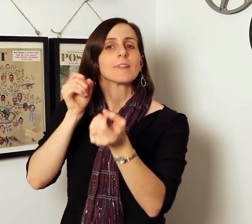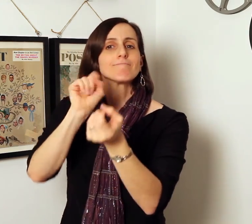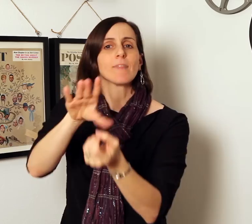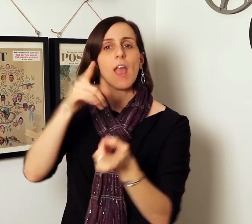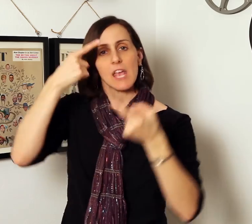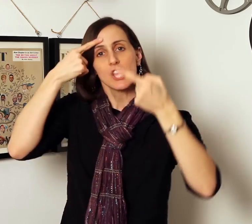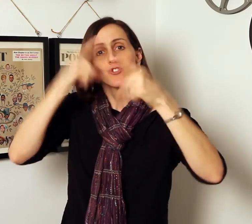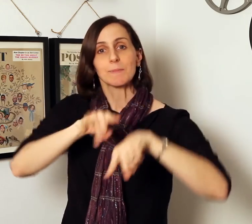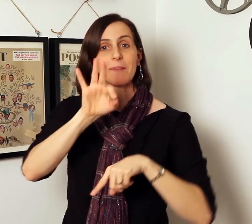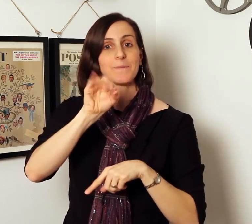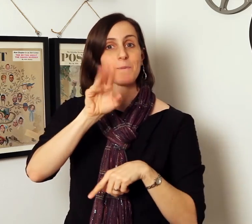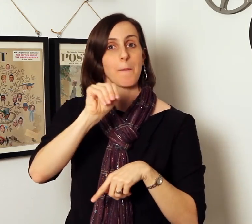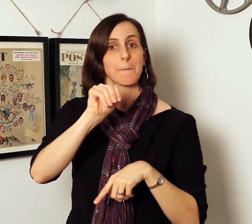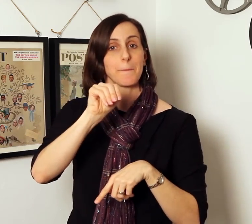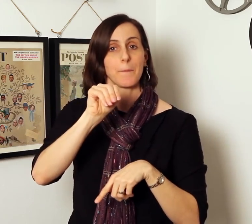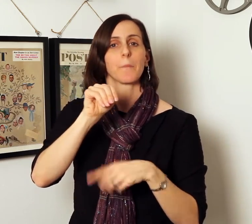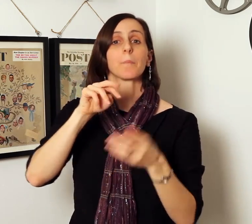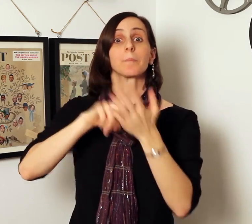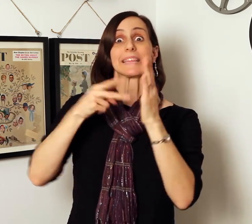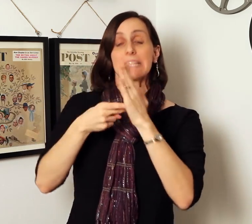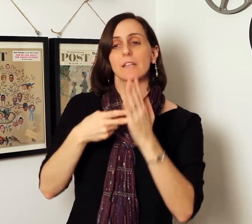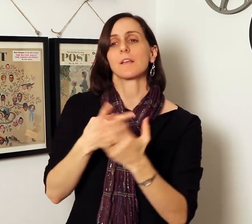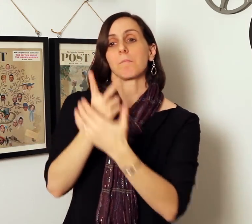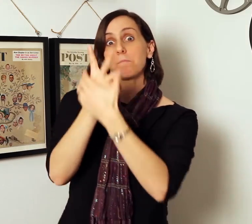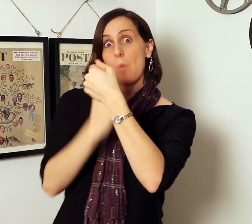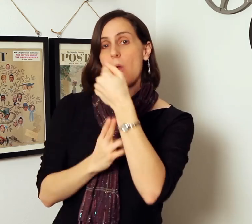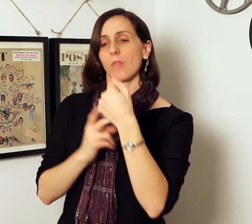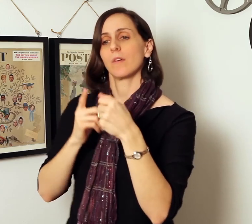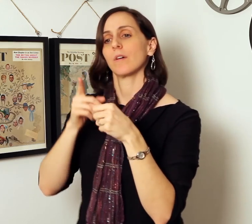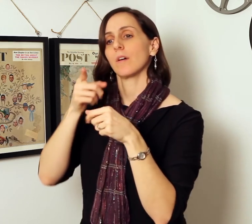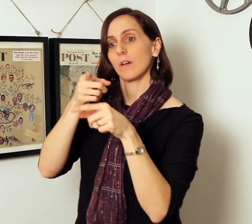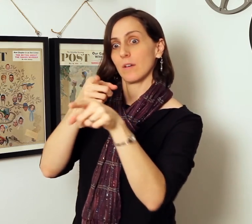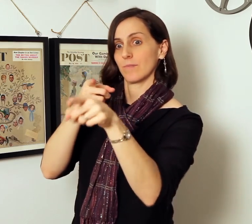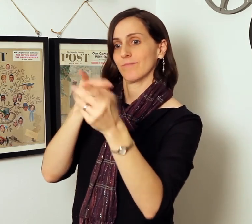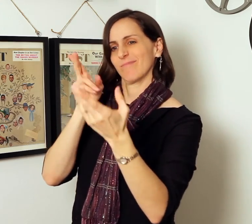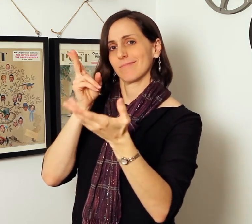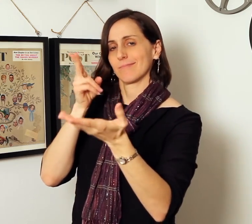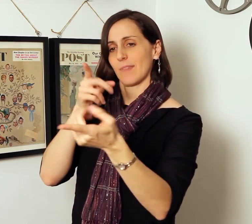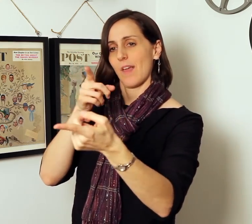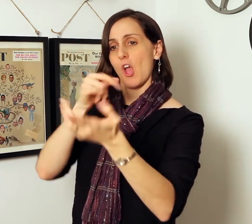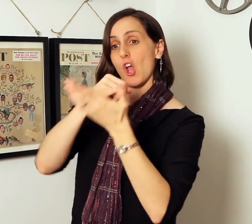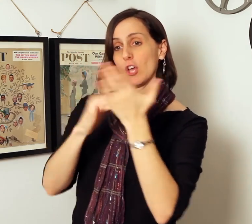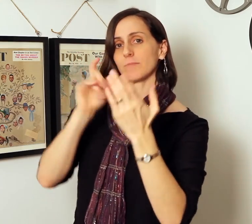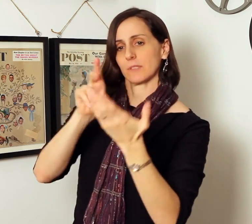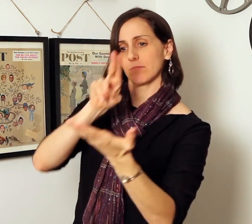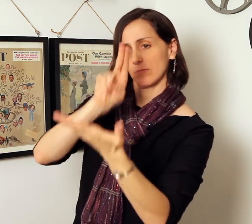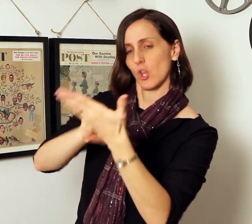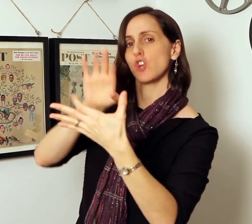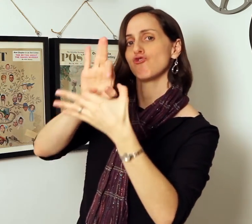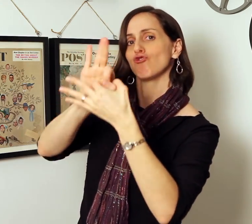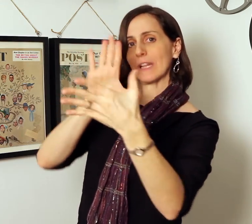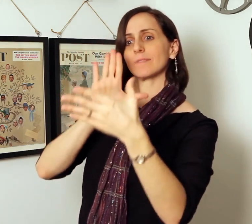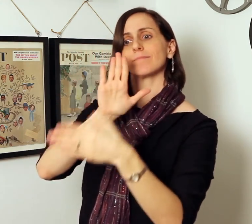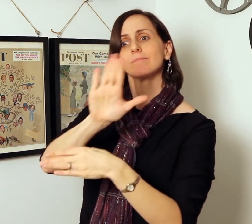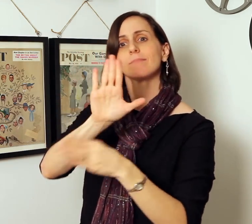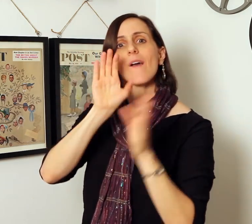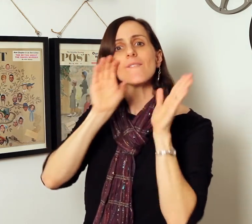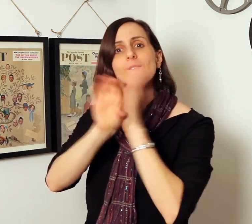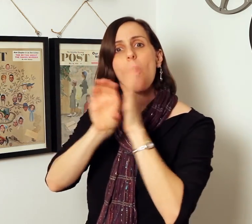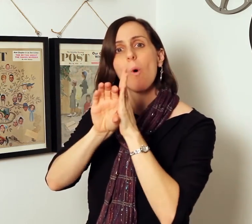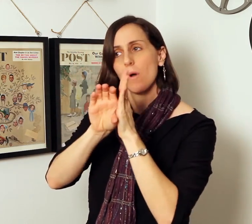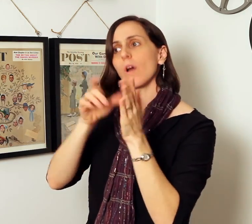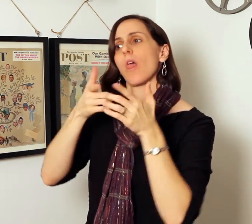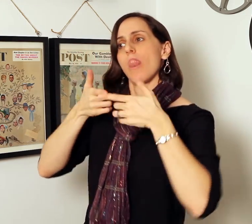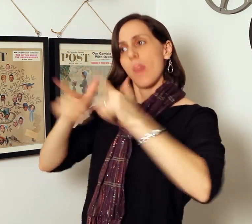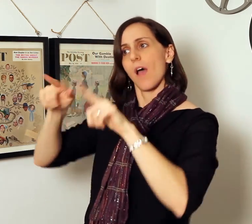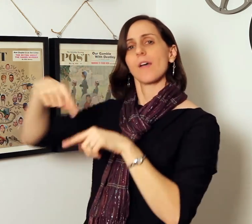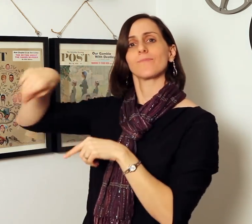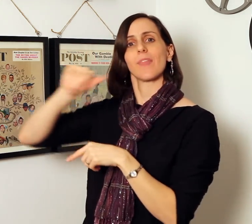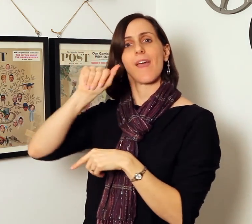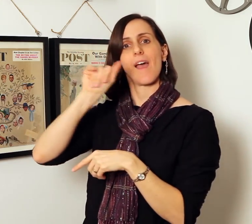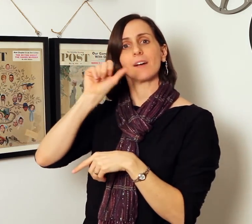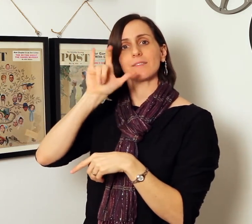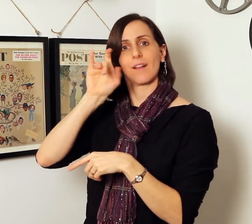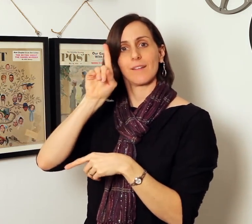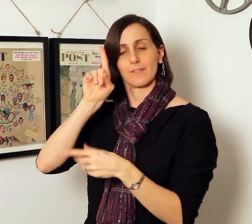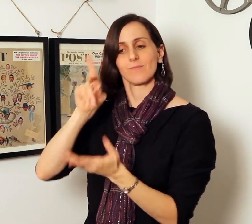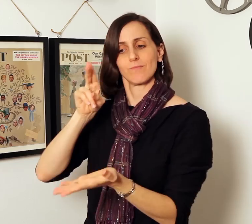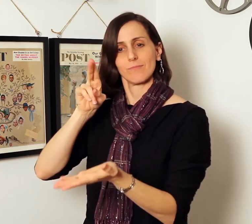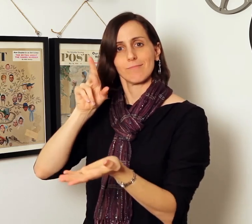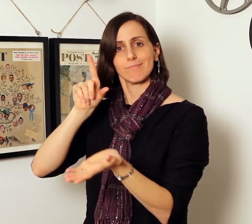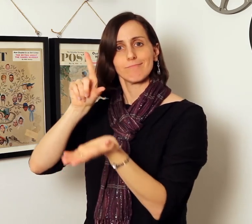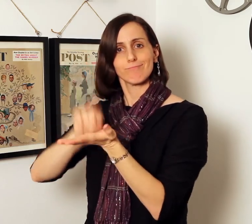an agreement form. The artist needs to sign the form to release her/his photo and allow ASLized to publish